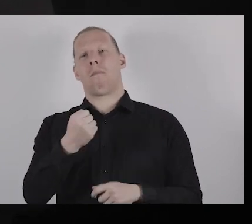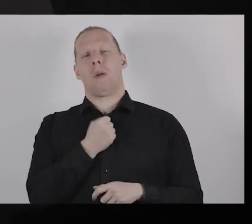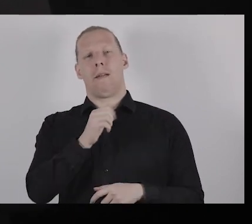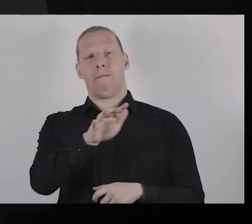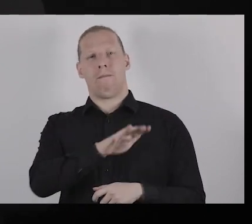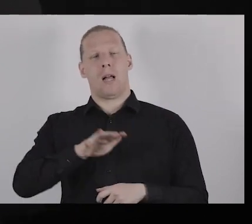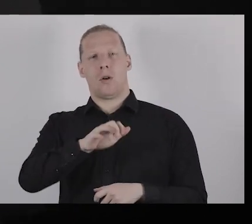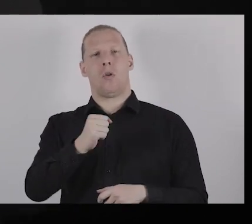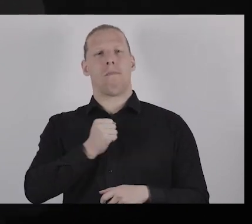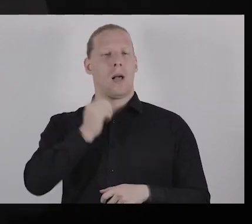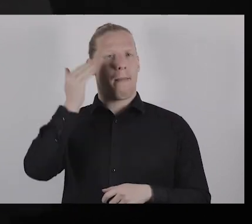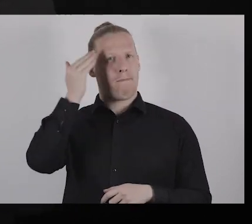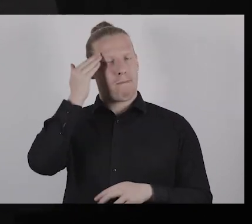to my mum and dad...